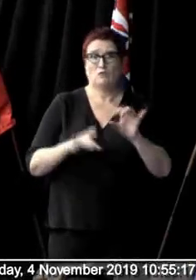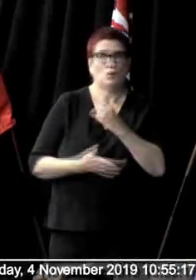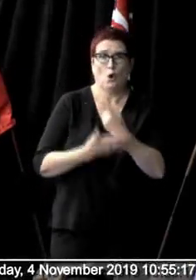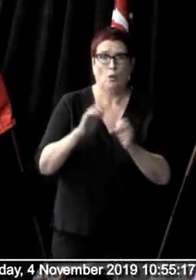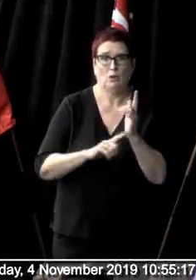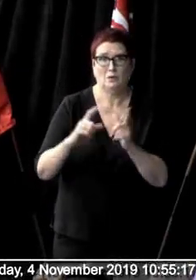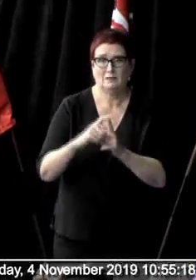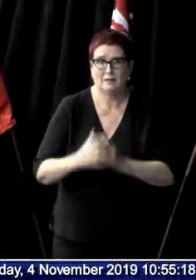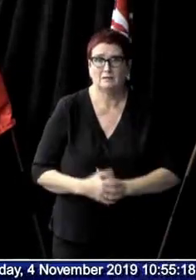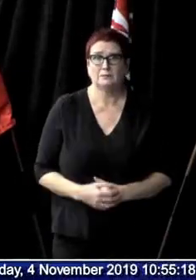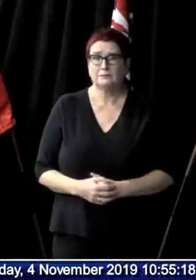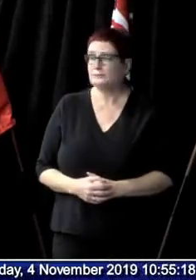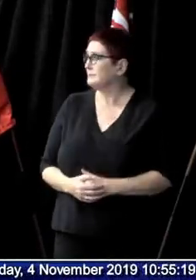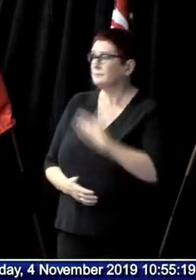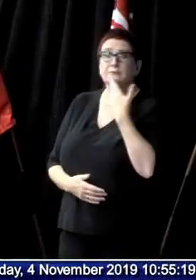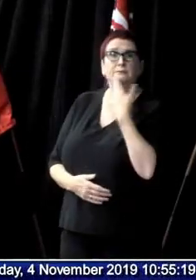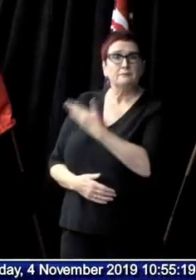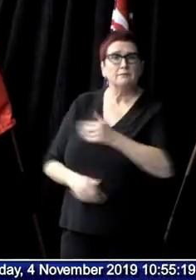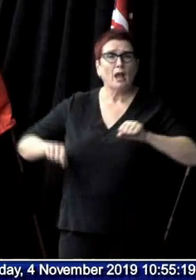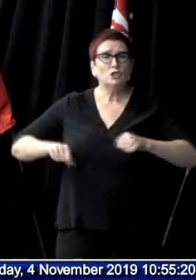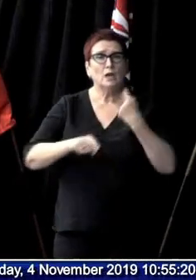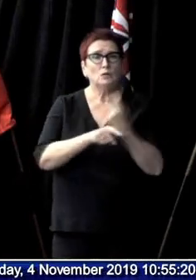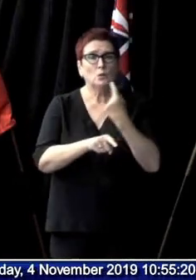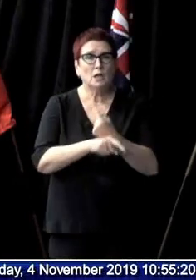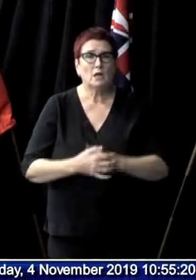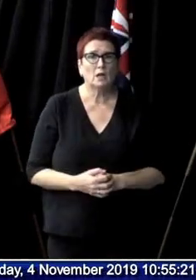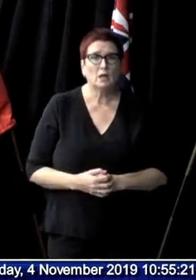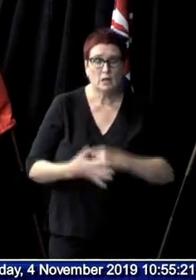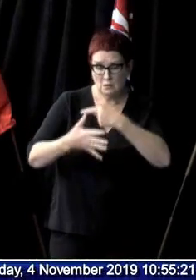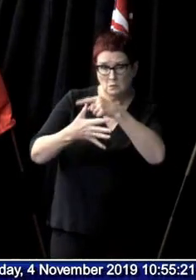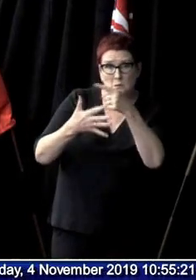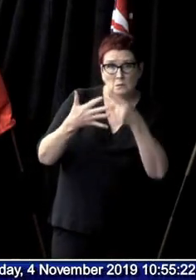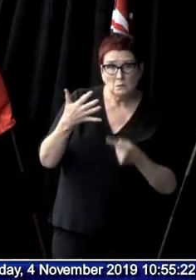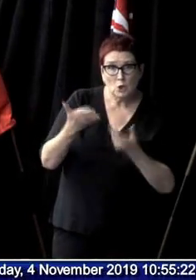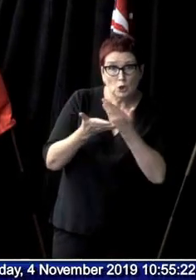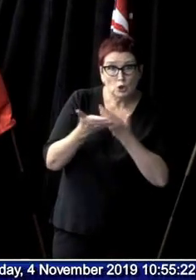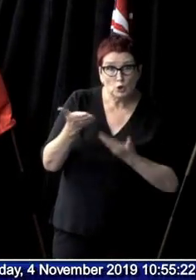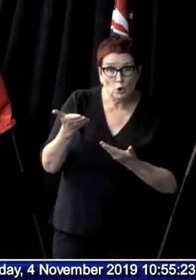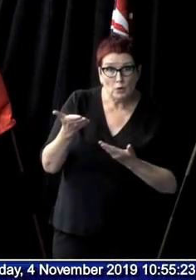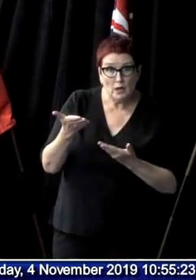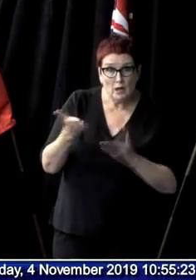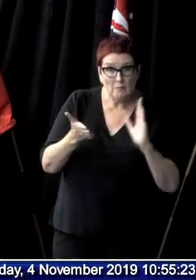Dr Mellifont, can I just clarify, those stories are all with the consent of the people who are involved?